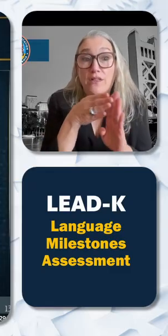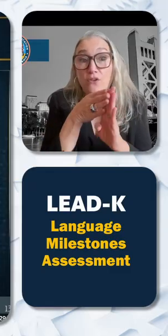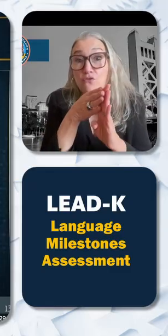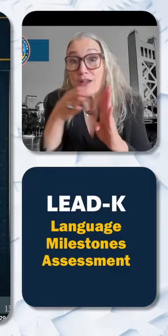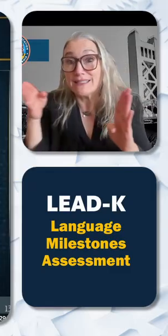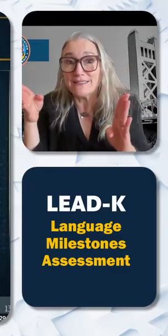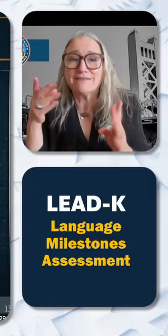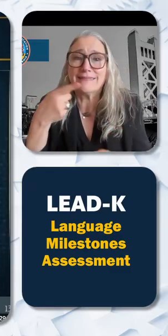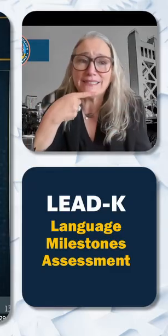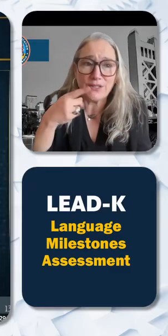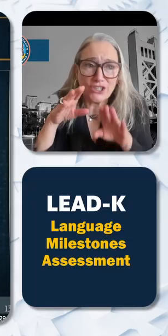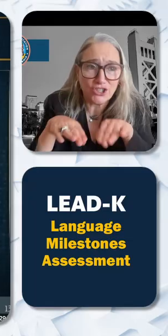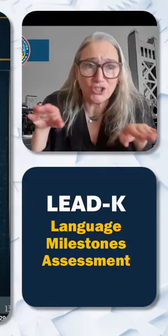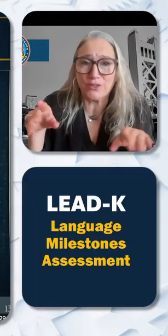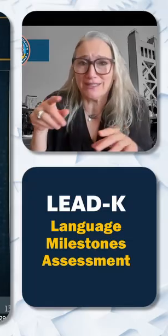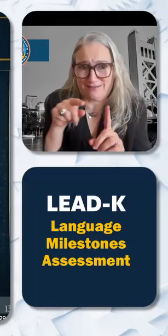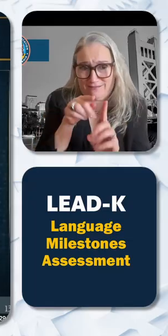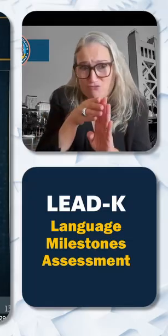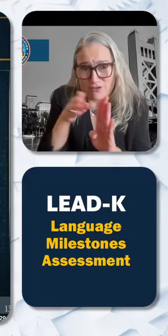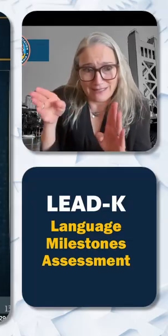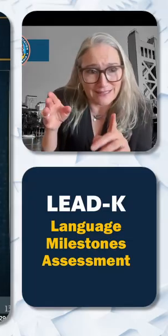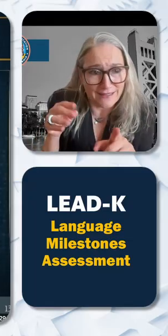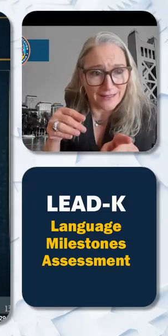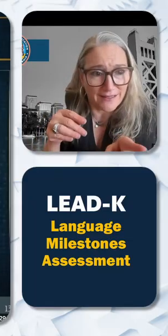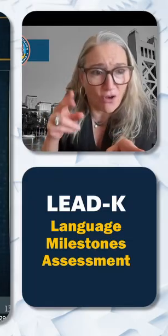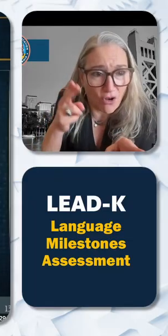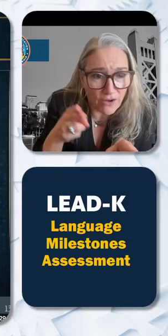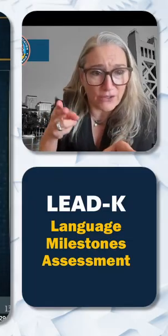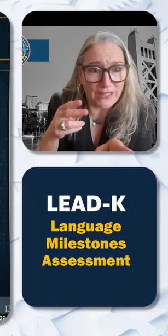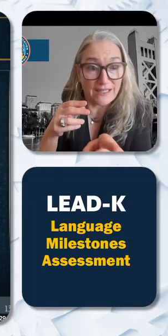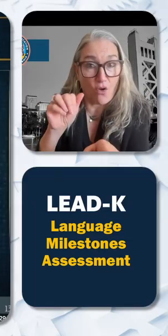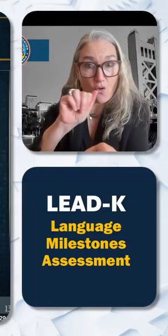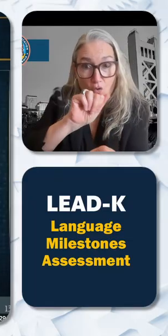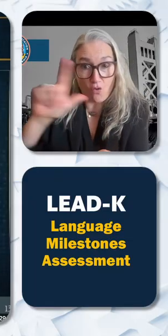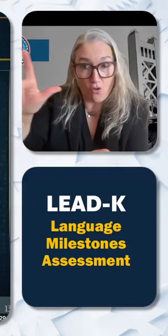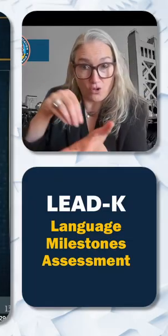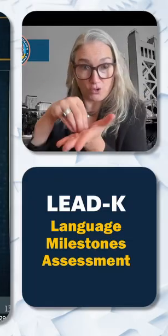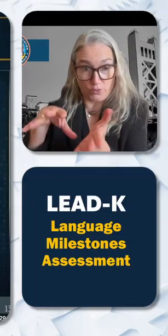as for deaf kids, they're still at 18%, but for the rest, like hearing children.